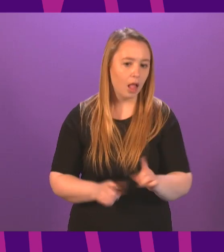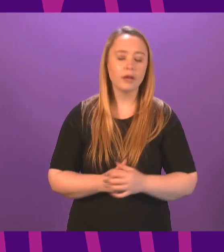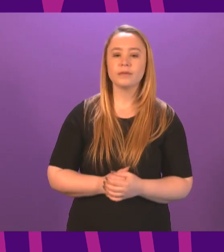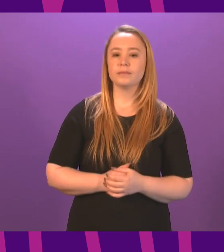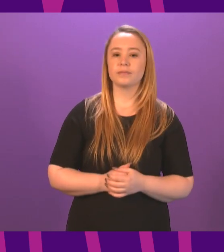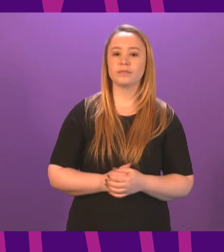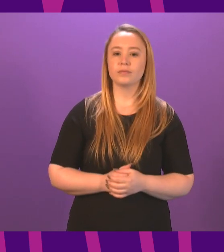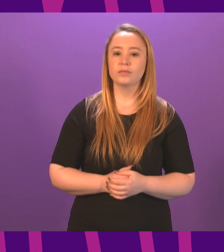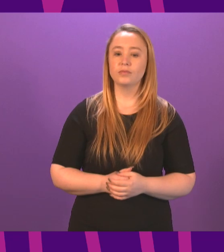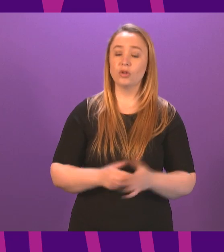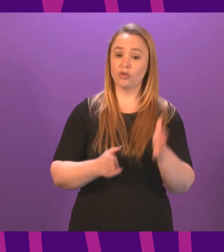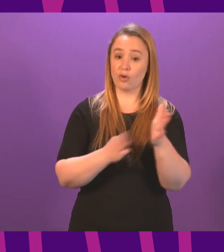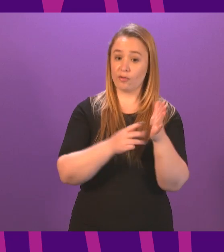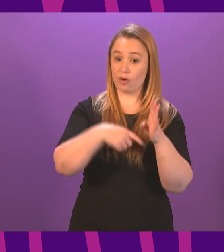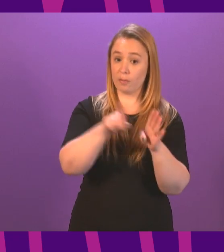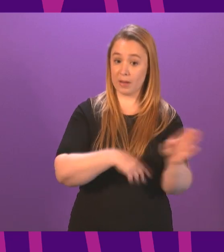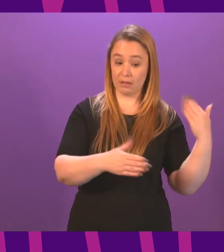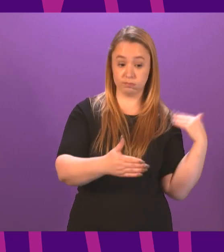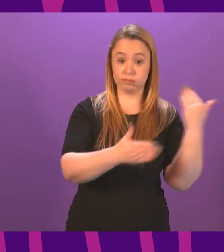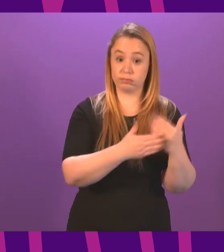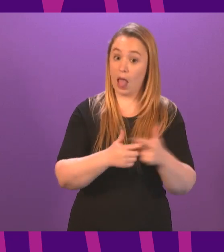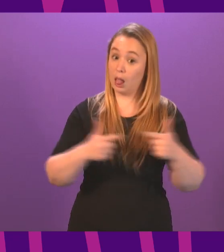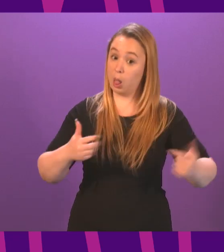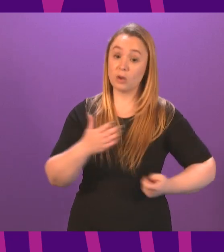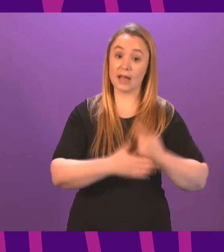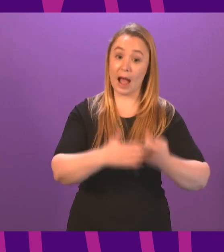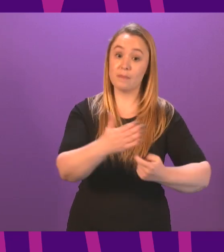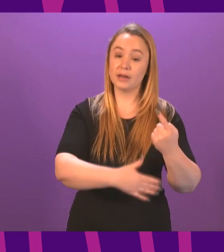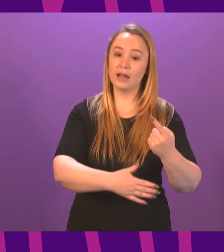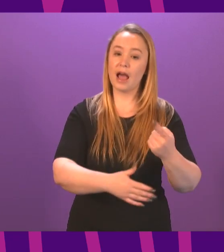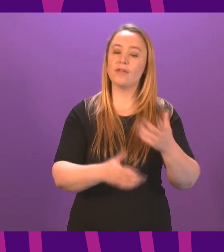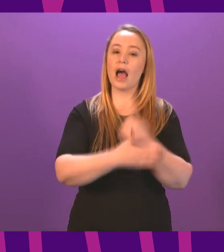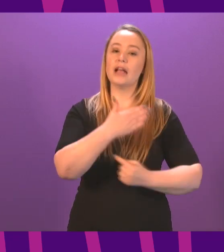self-isolation support payment, which people can apply for—we are looking at whether